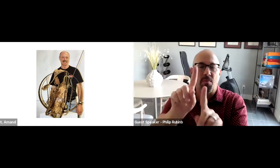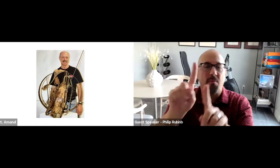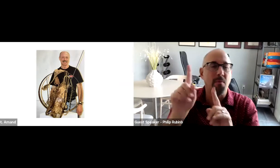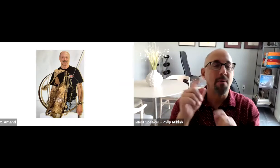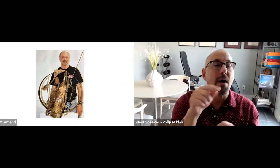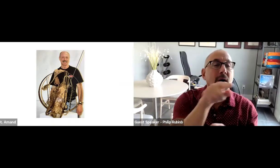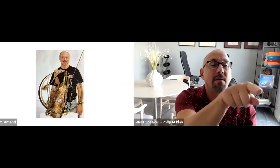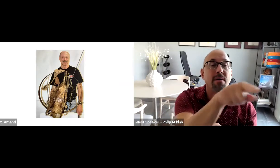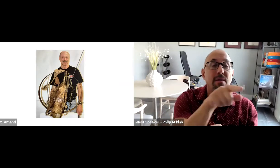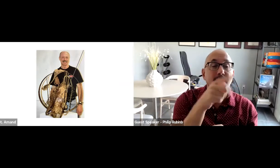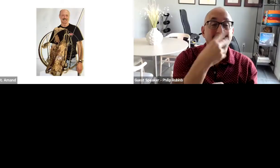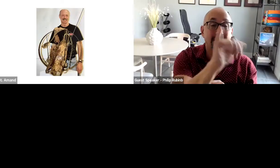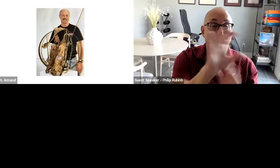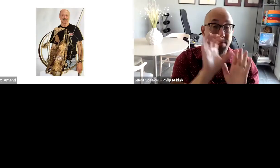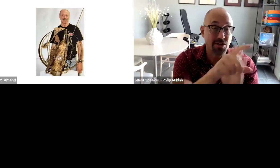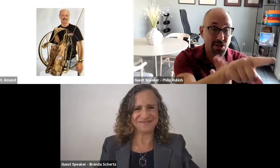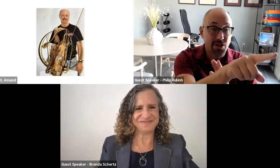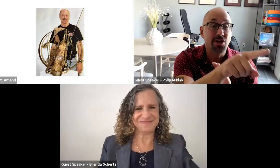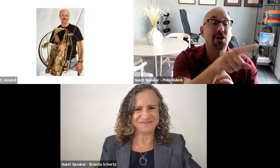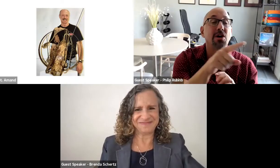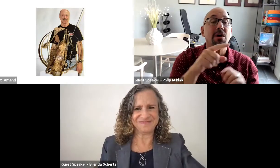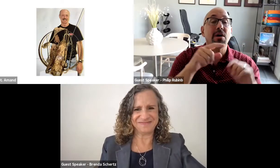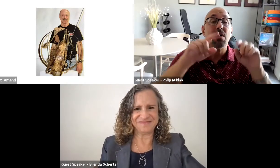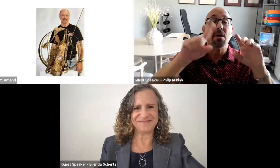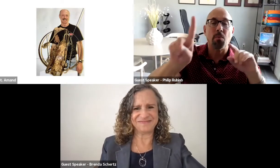and then I'll turn it over to Brenda.